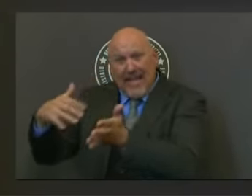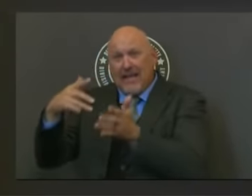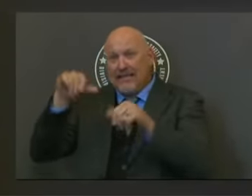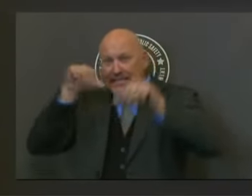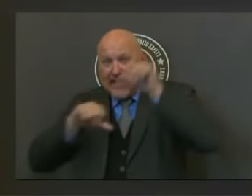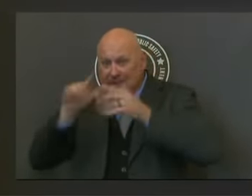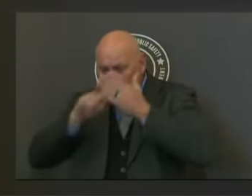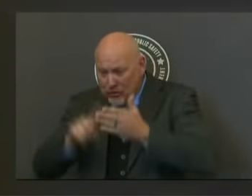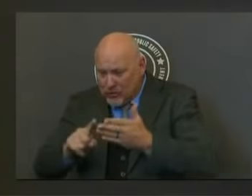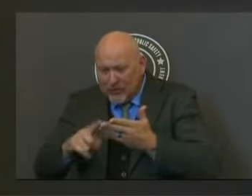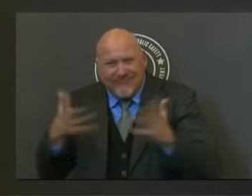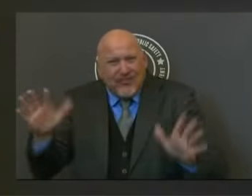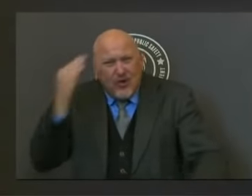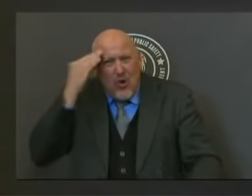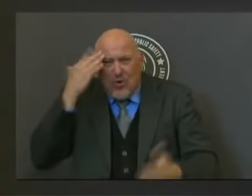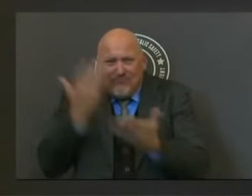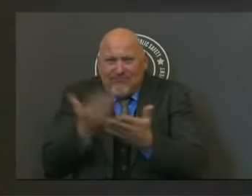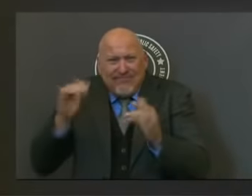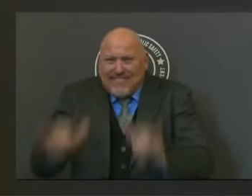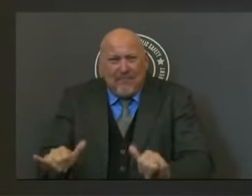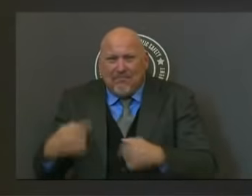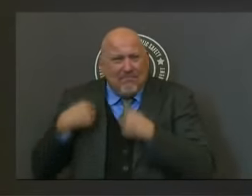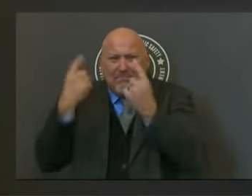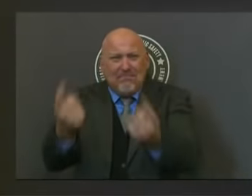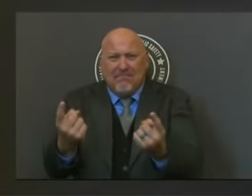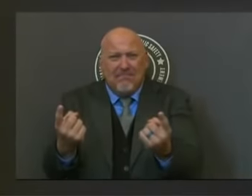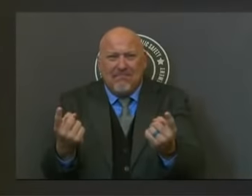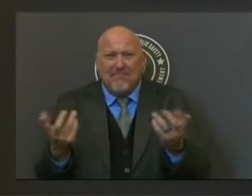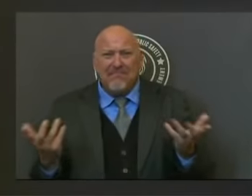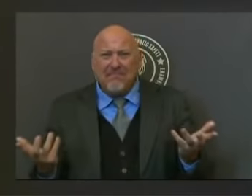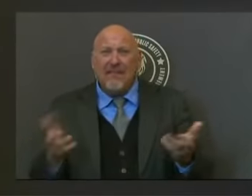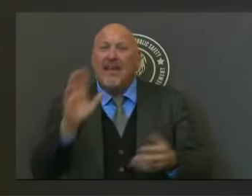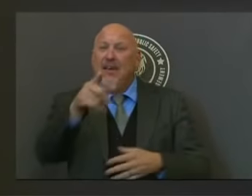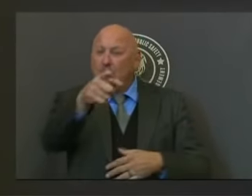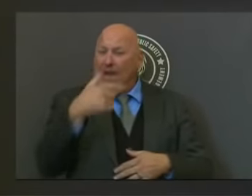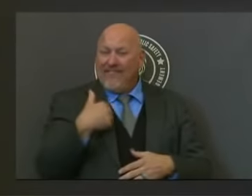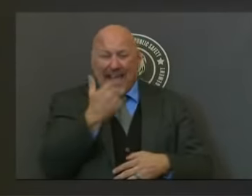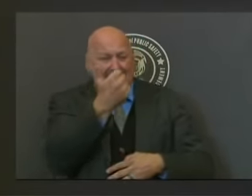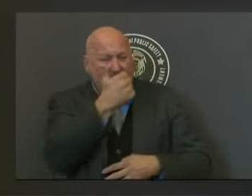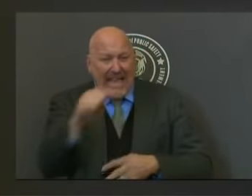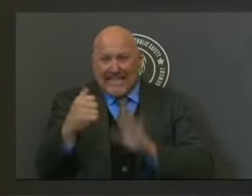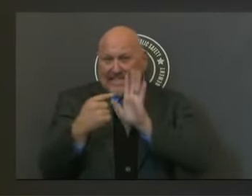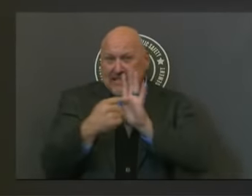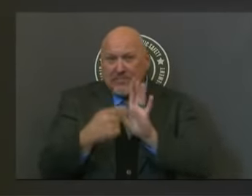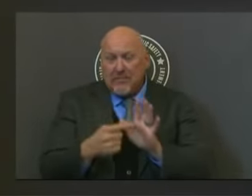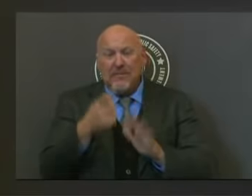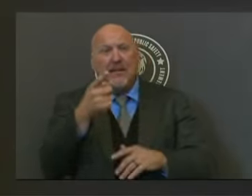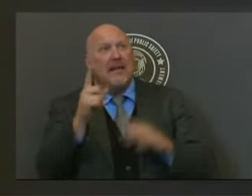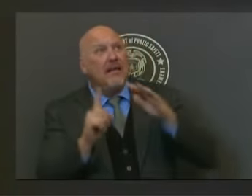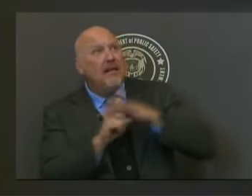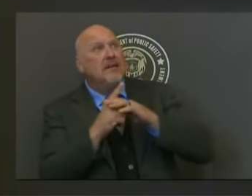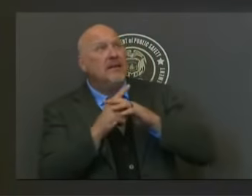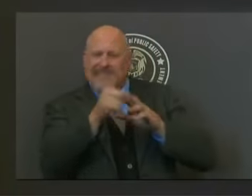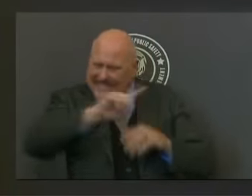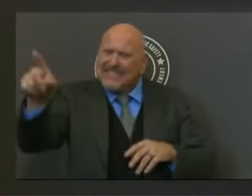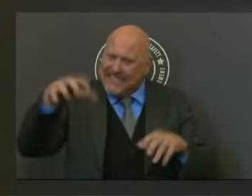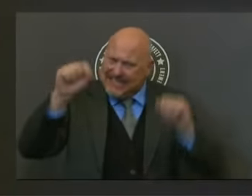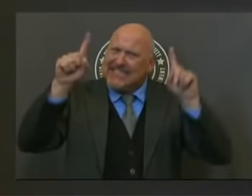seem get tested stay home and